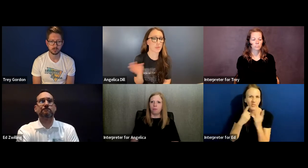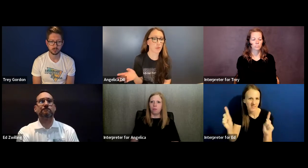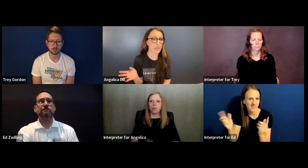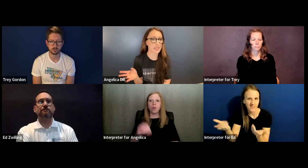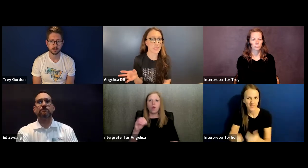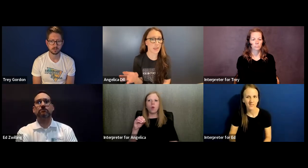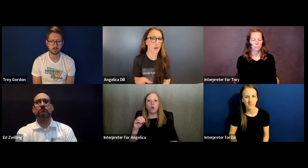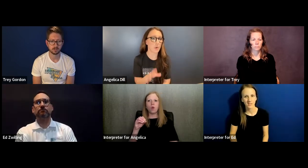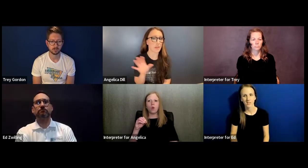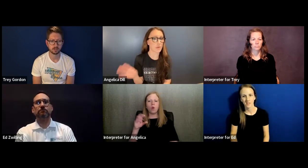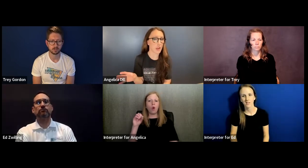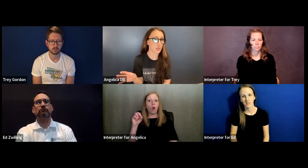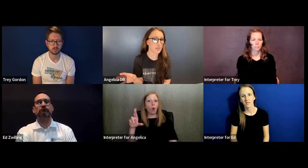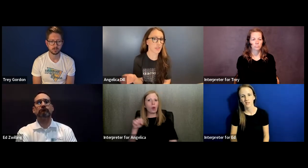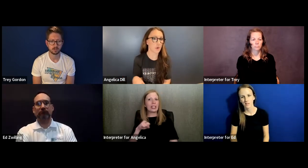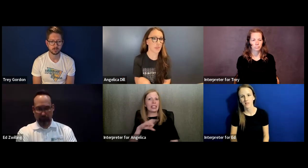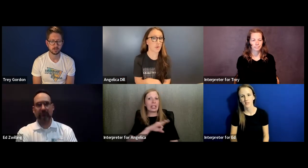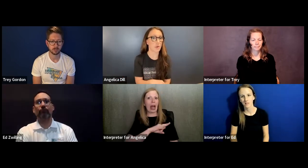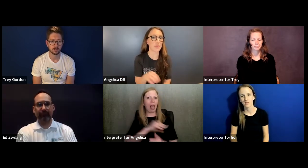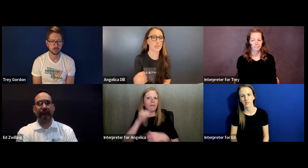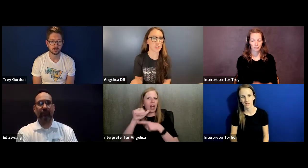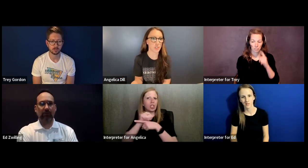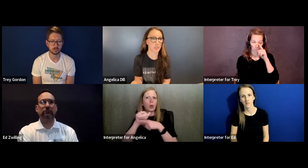realize it's there or they don't know how to use it or they don't know that they should